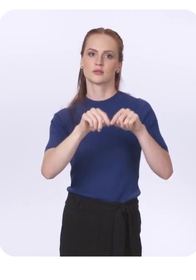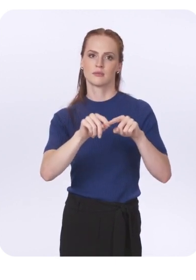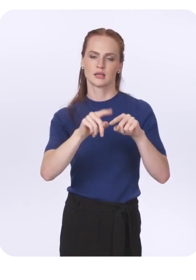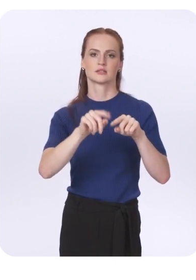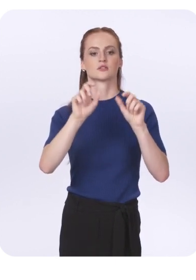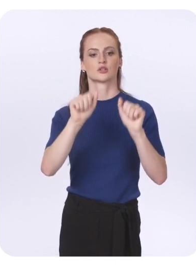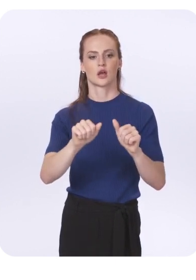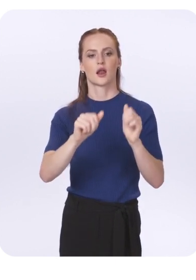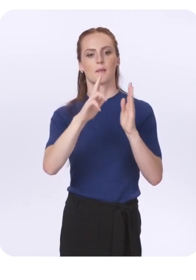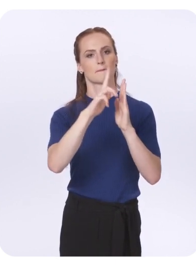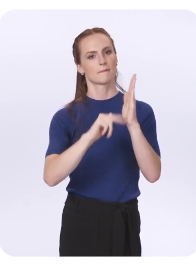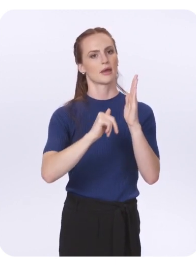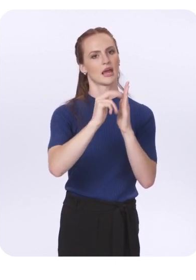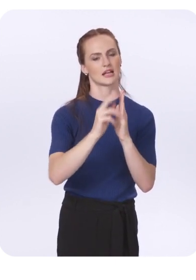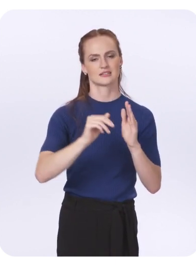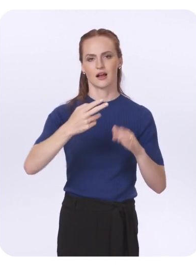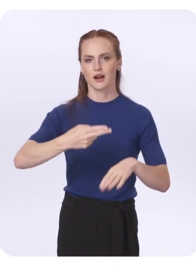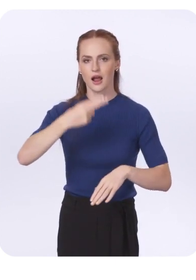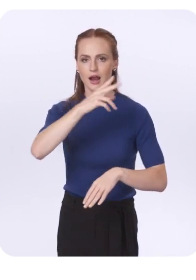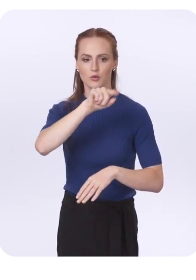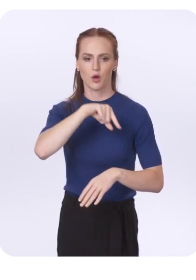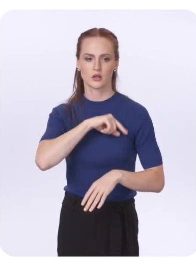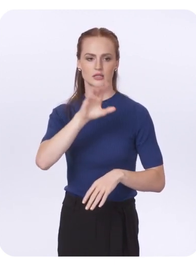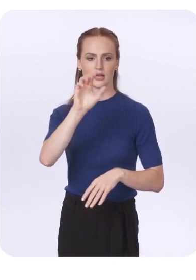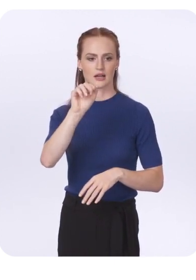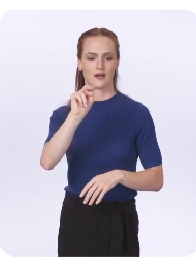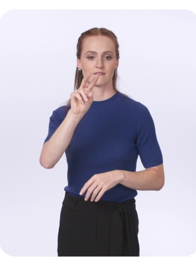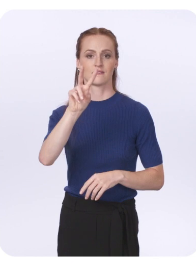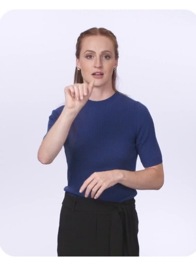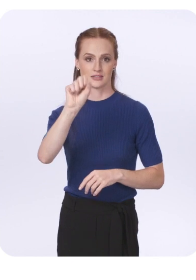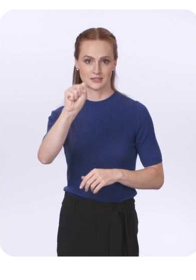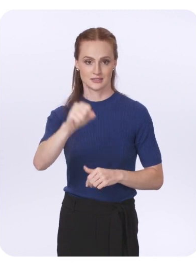on being able to paint and render to a high quality canvas.